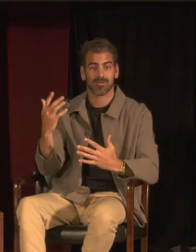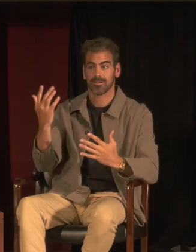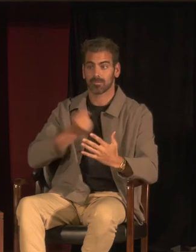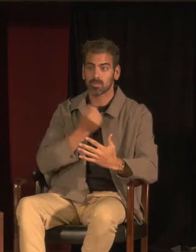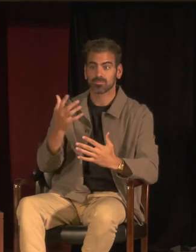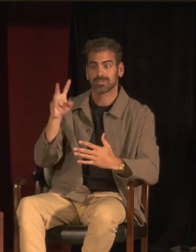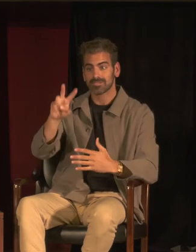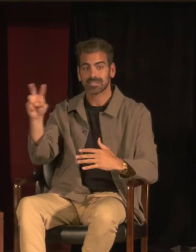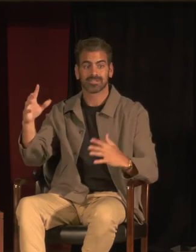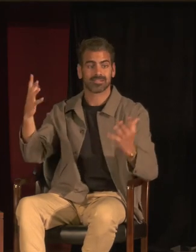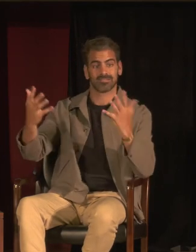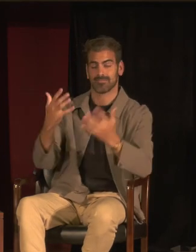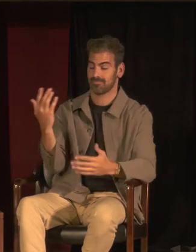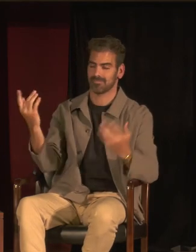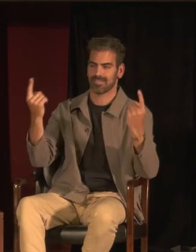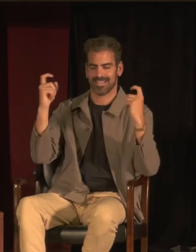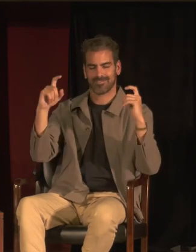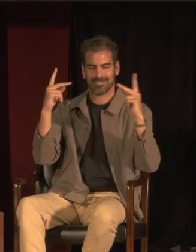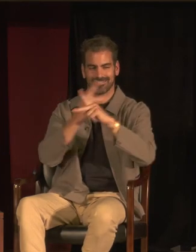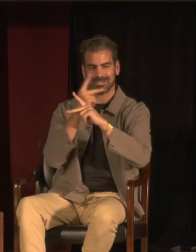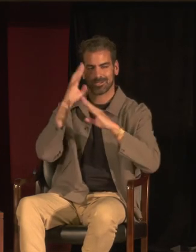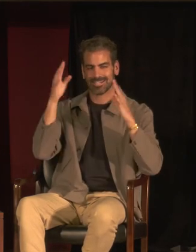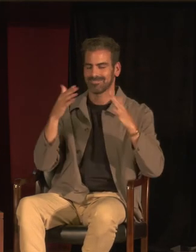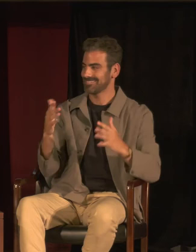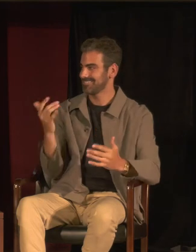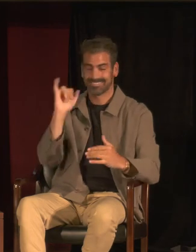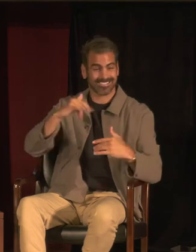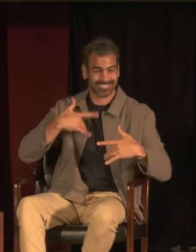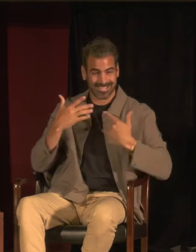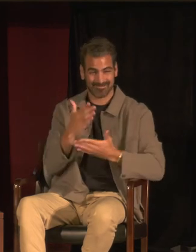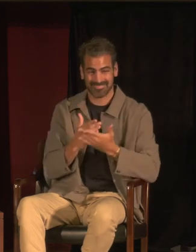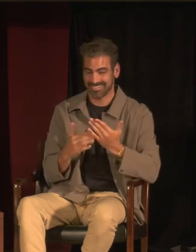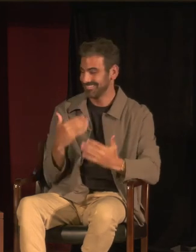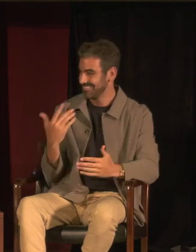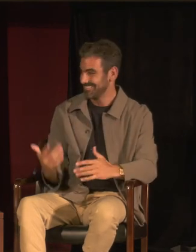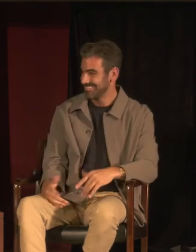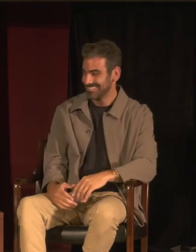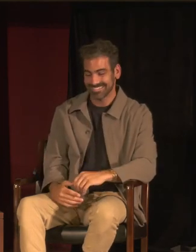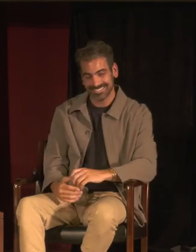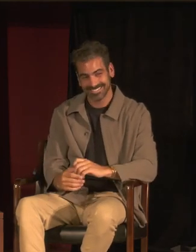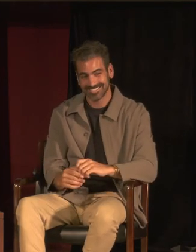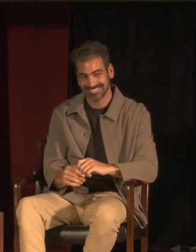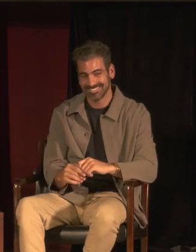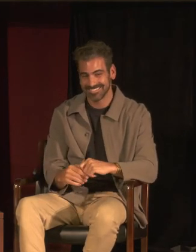experts in that in those shows, right, who are able to bring in pieces of poetry and visual vernacular, which is such an exciting part of our community, but also